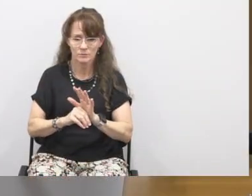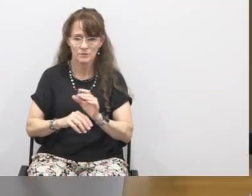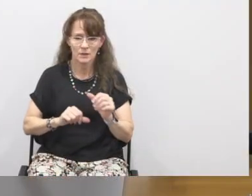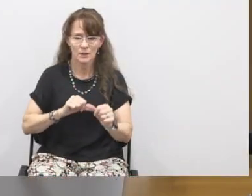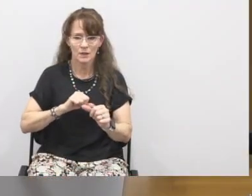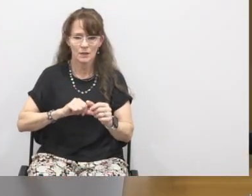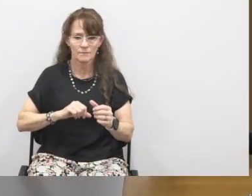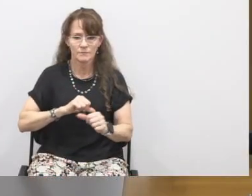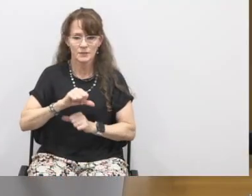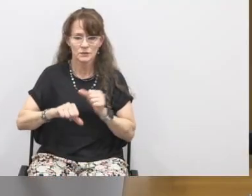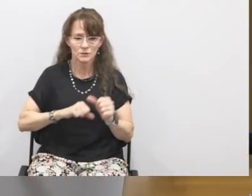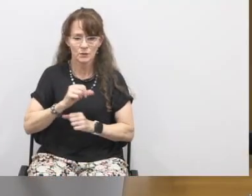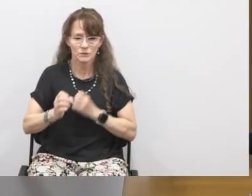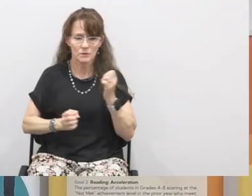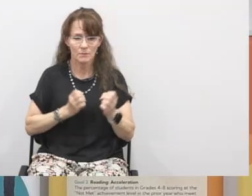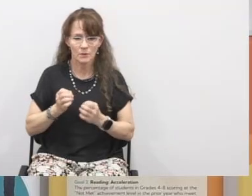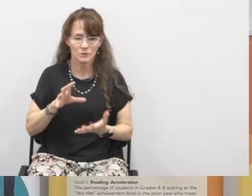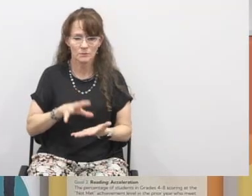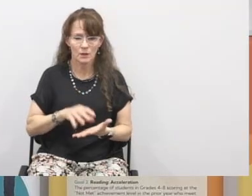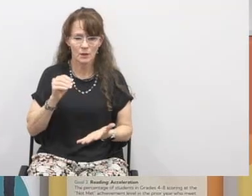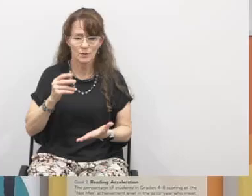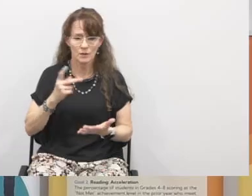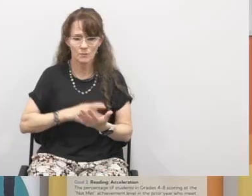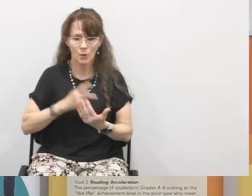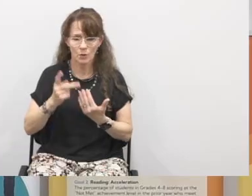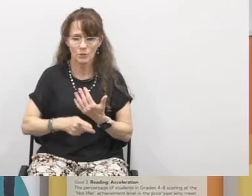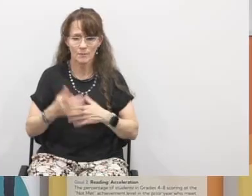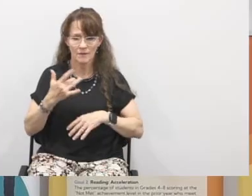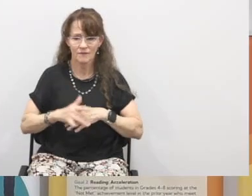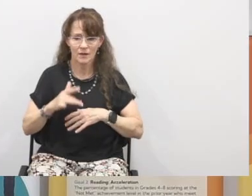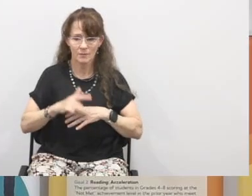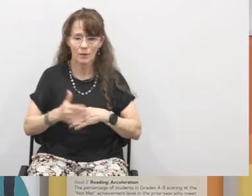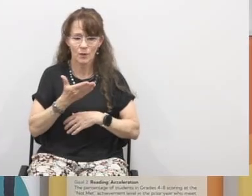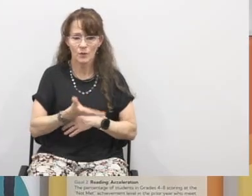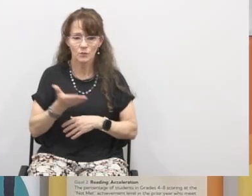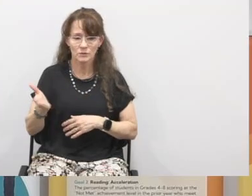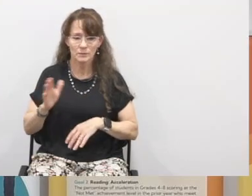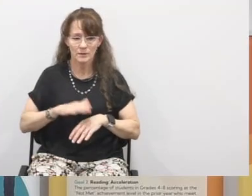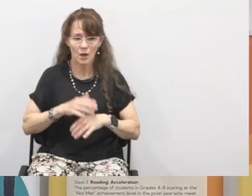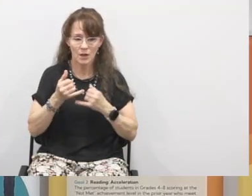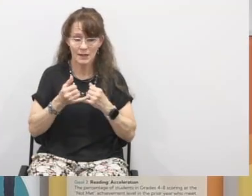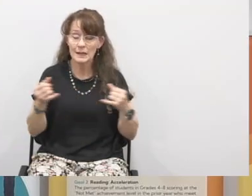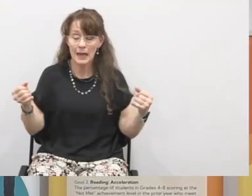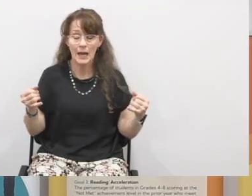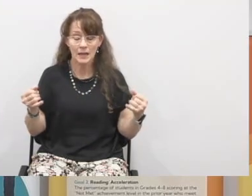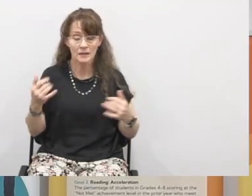And that program is available, typically the resources are online and they're available for free